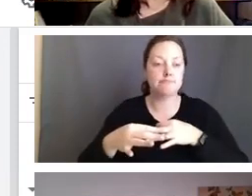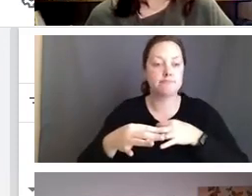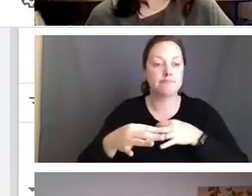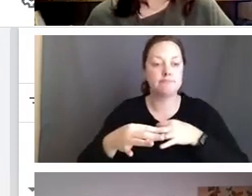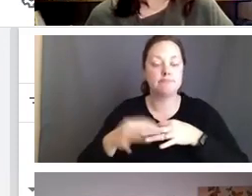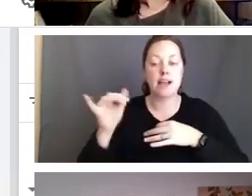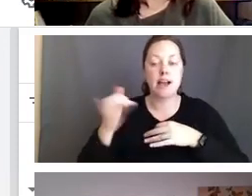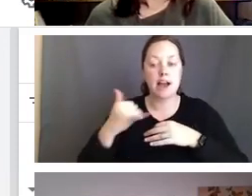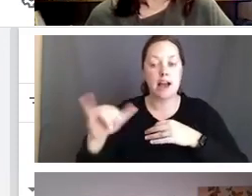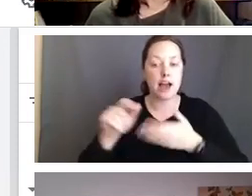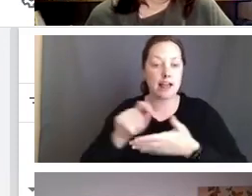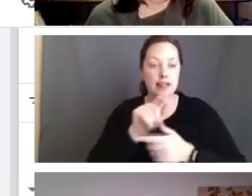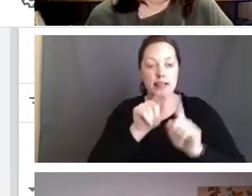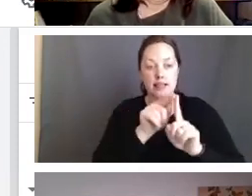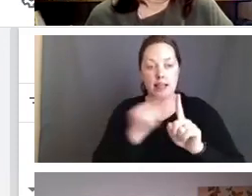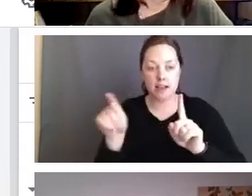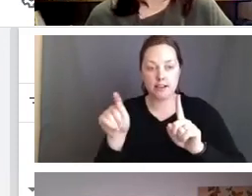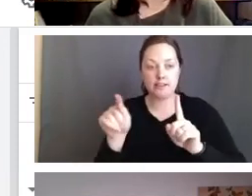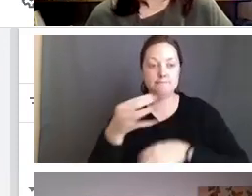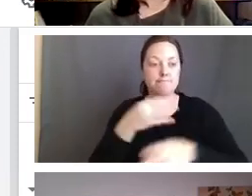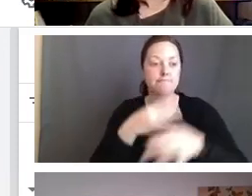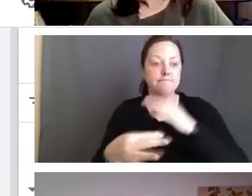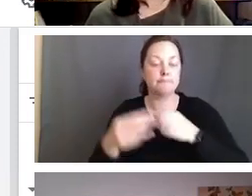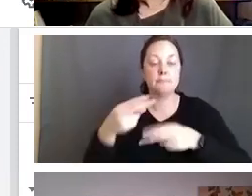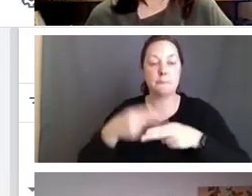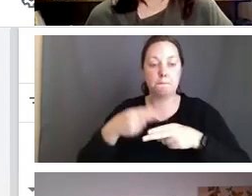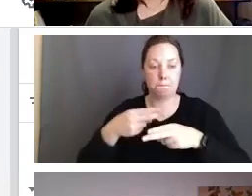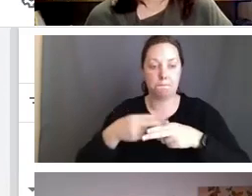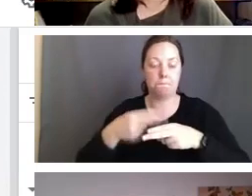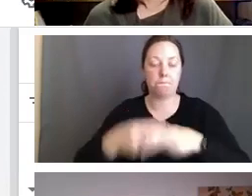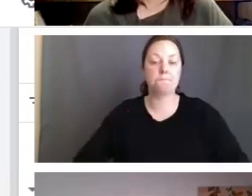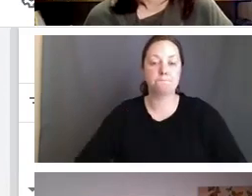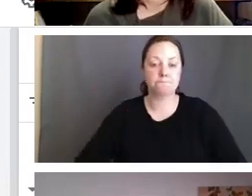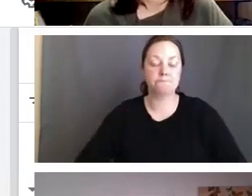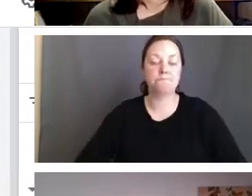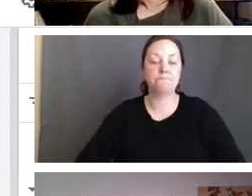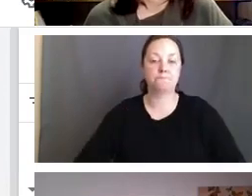page works and how each feature works.